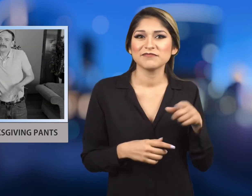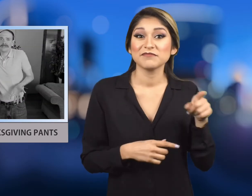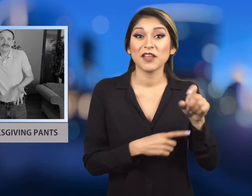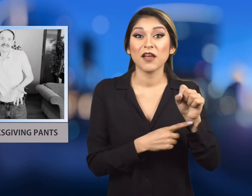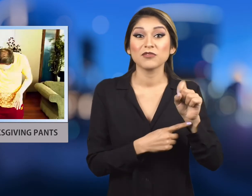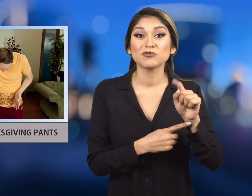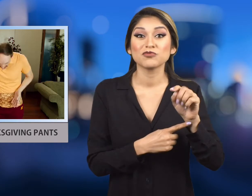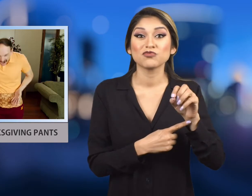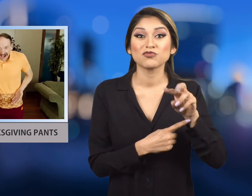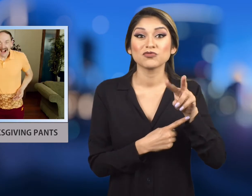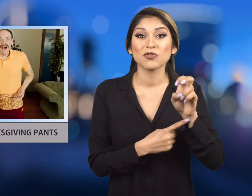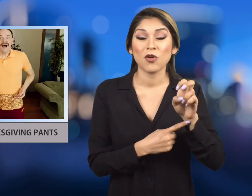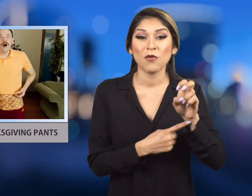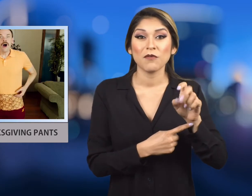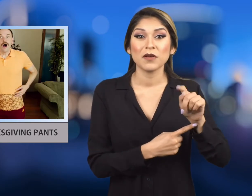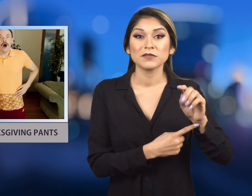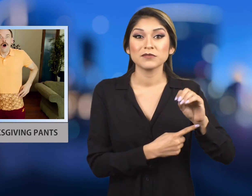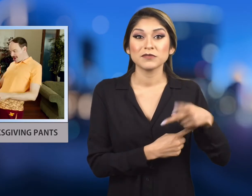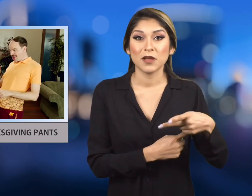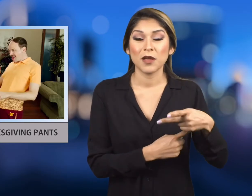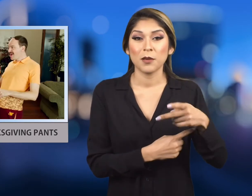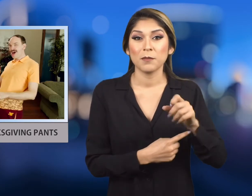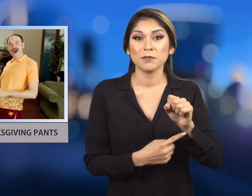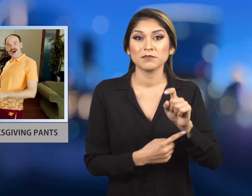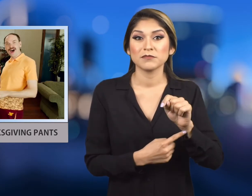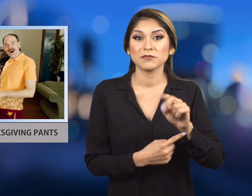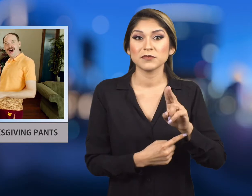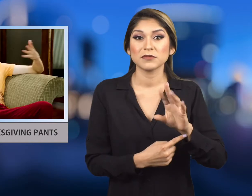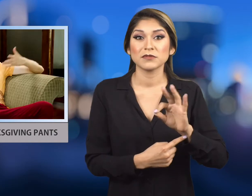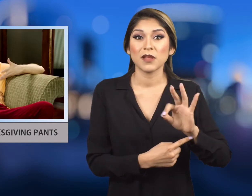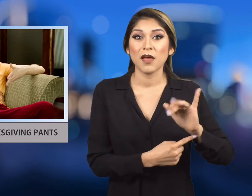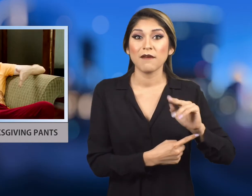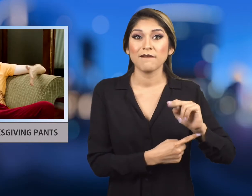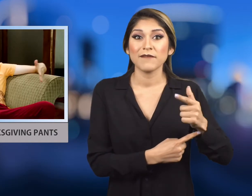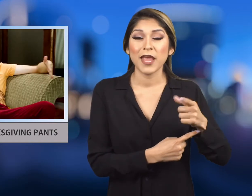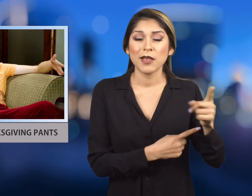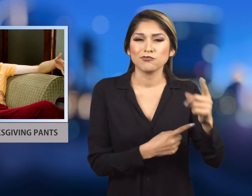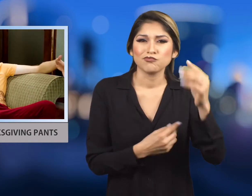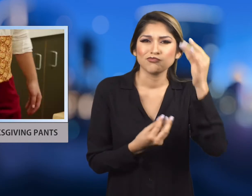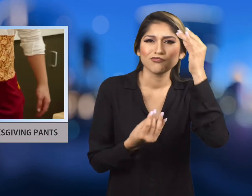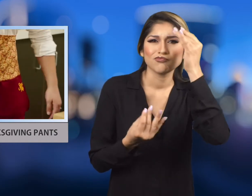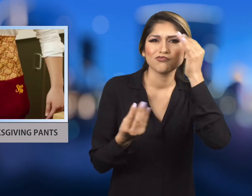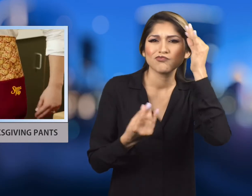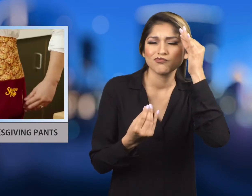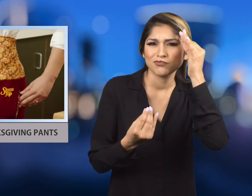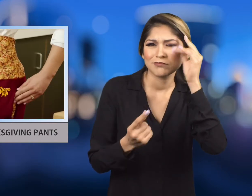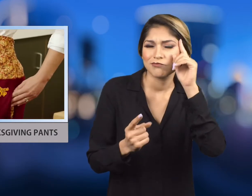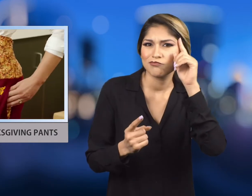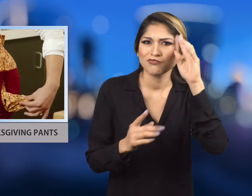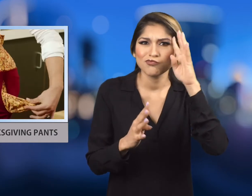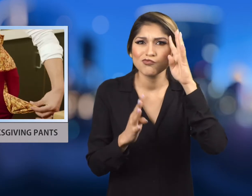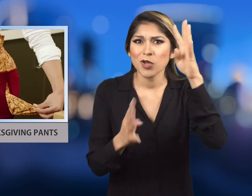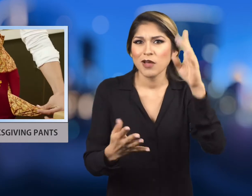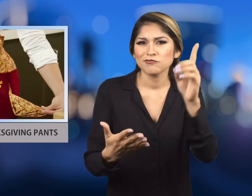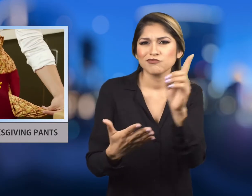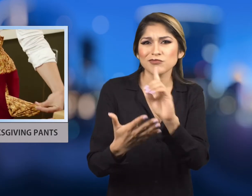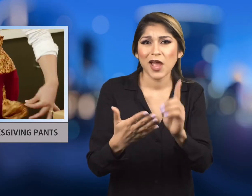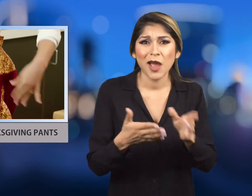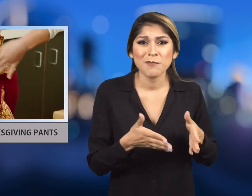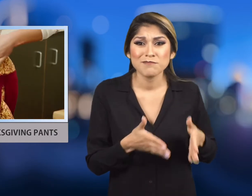Stove Top Stuffing has designed these fashionable